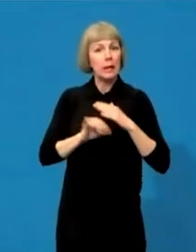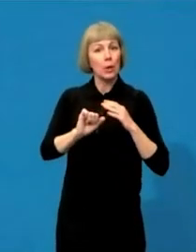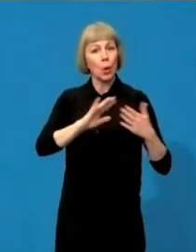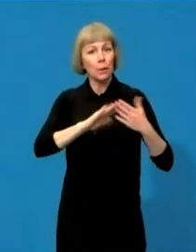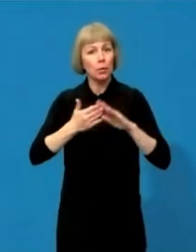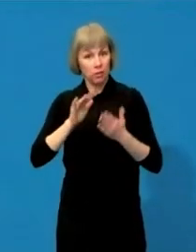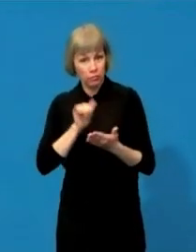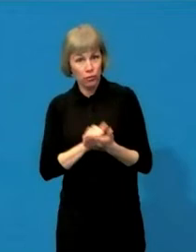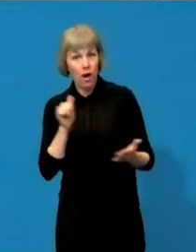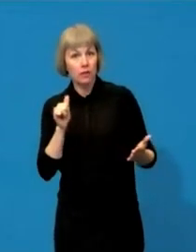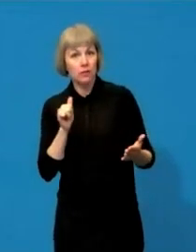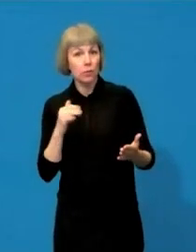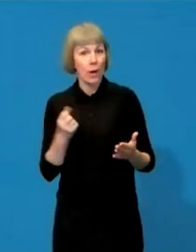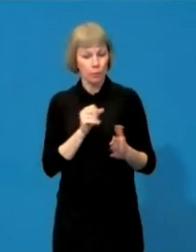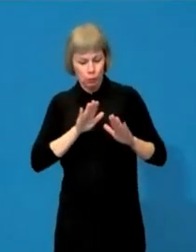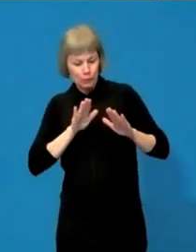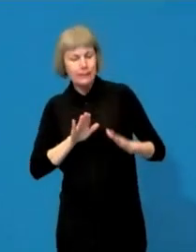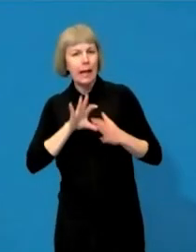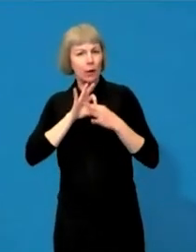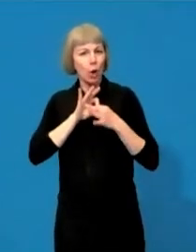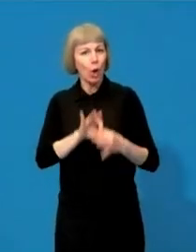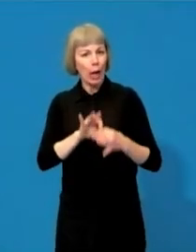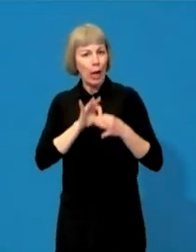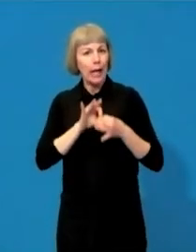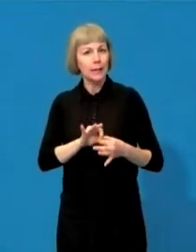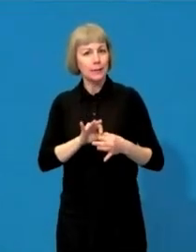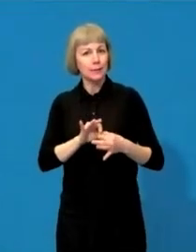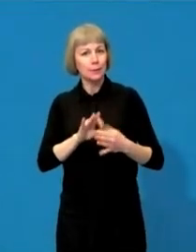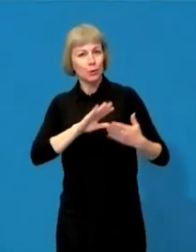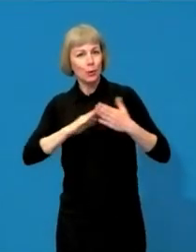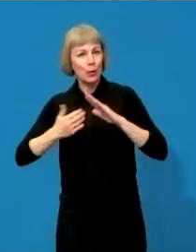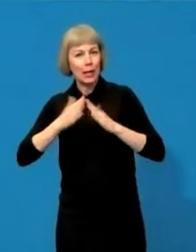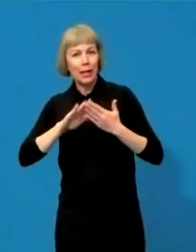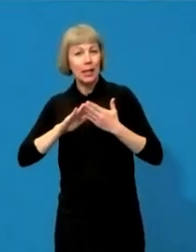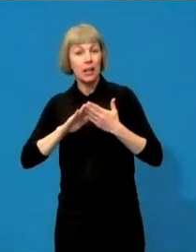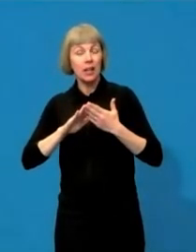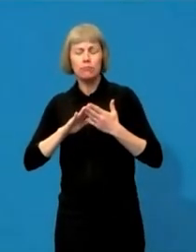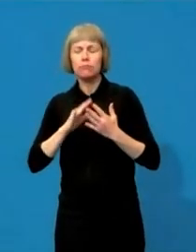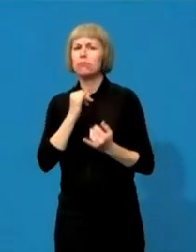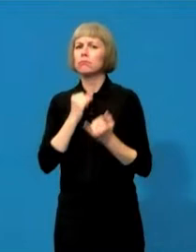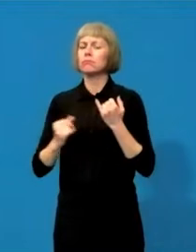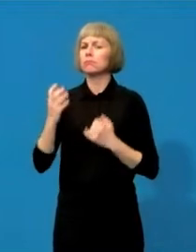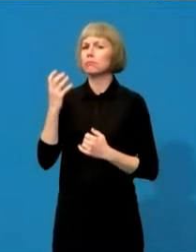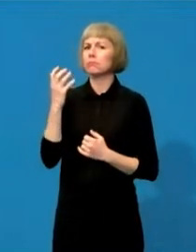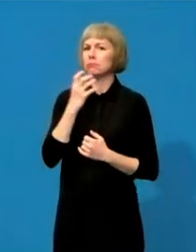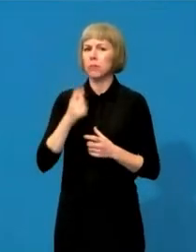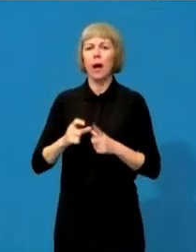really be connected to that and it's - it would be hard, if you had to move off Country, for family?